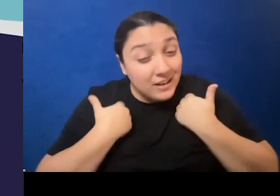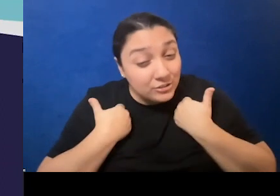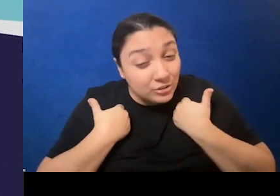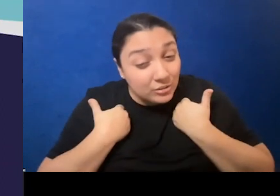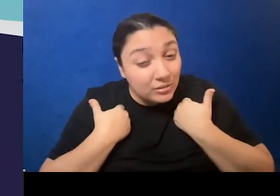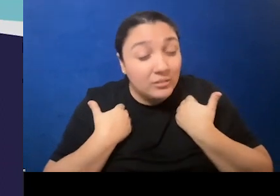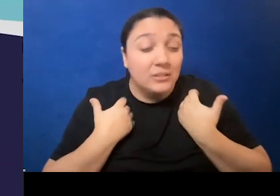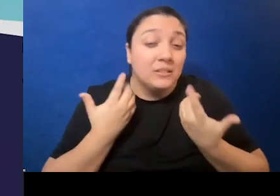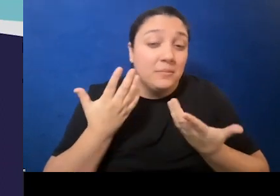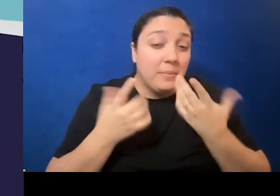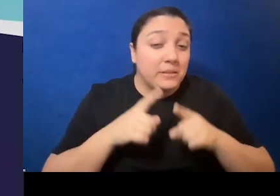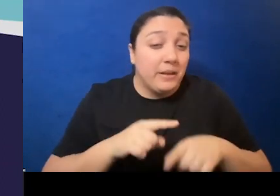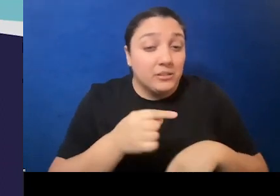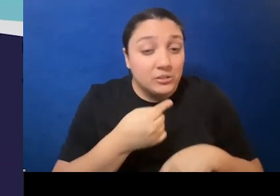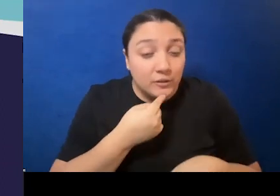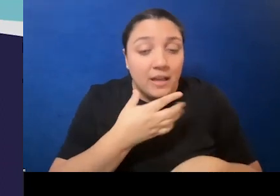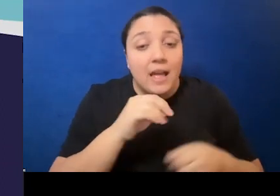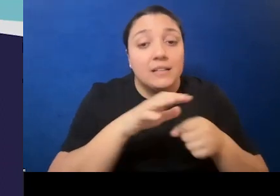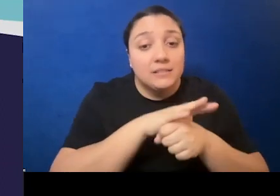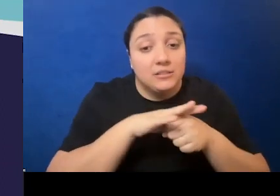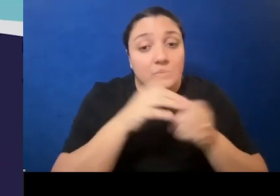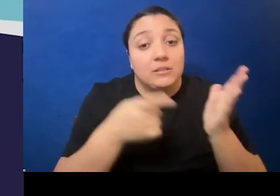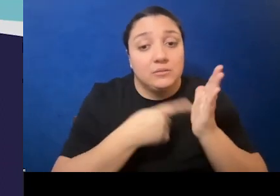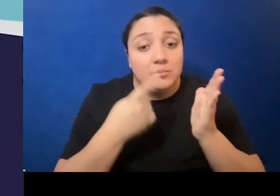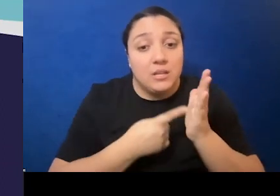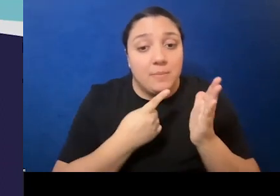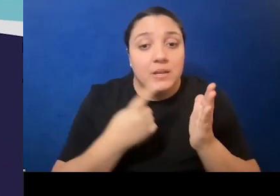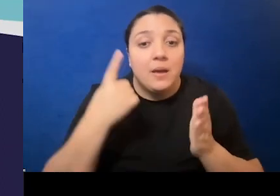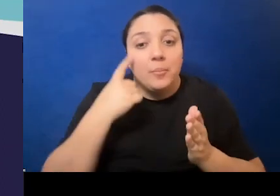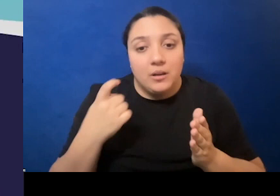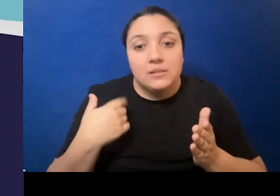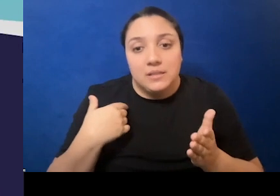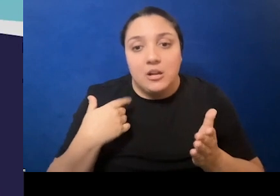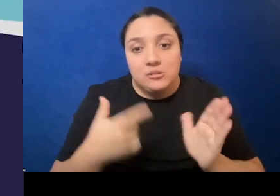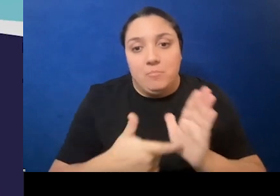PLACEMENT, PERHAPS A RESIDENTIAL AND DISTRICTS SOMETIMES WILL